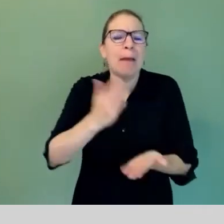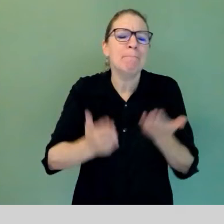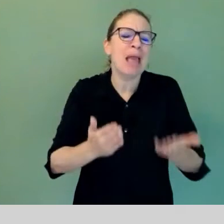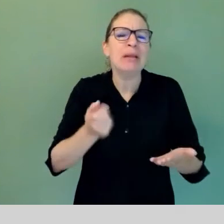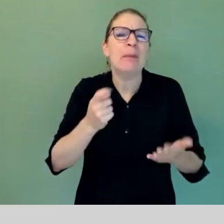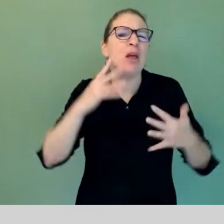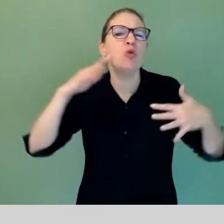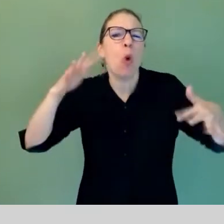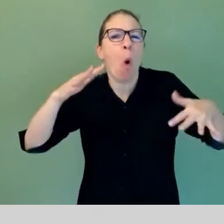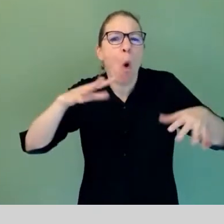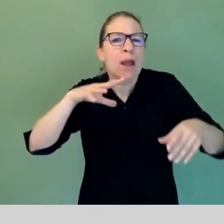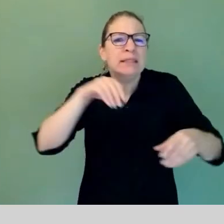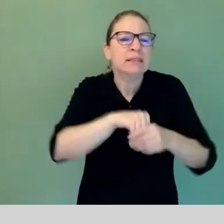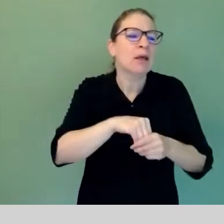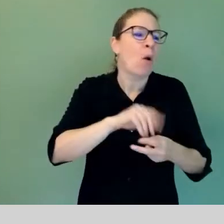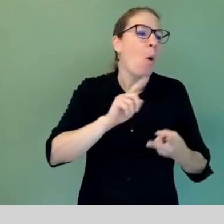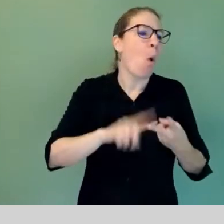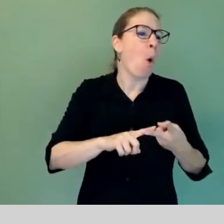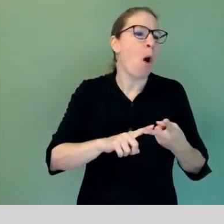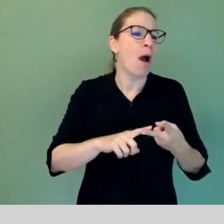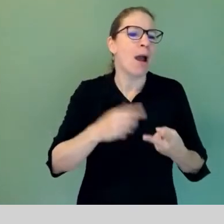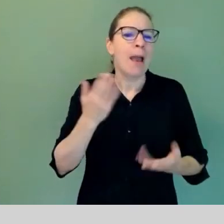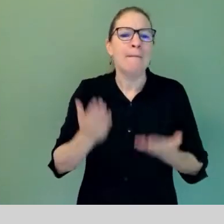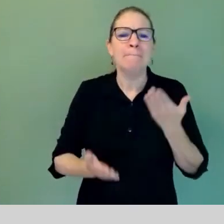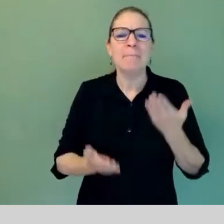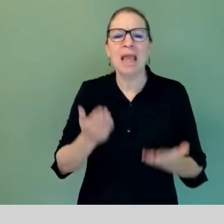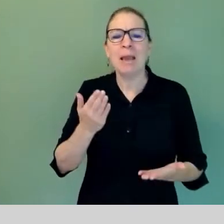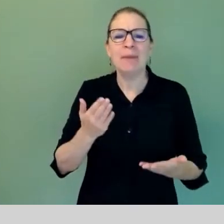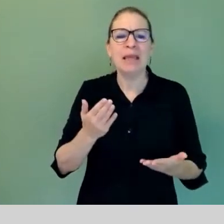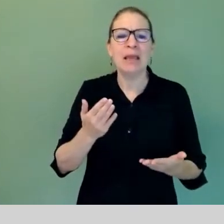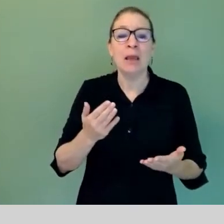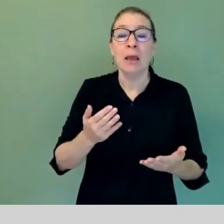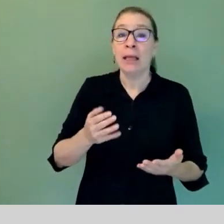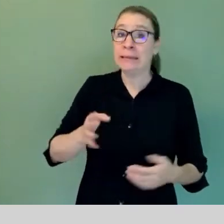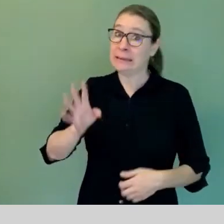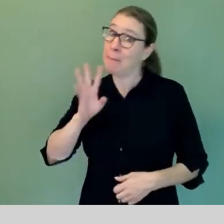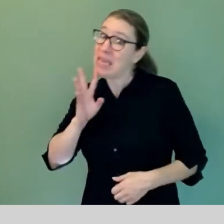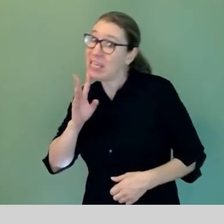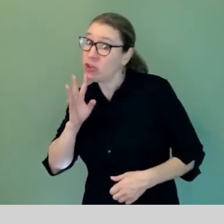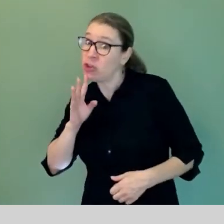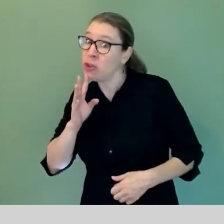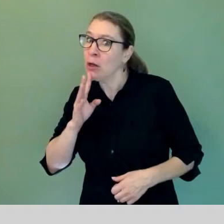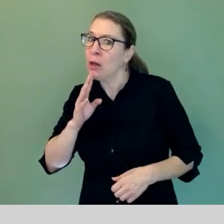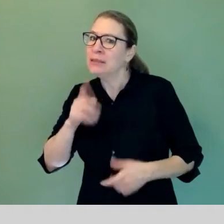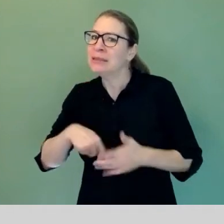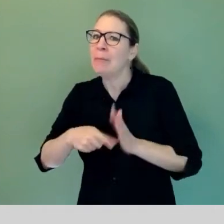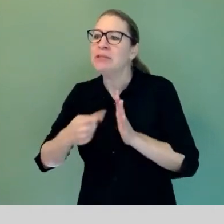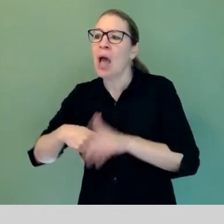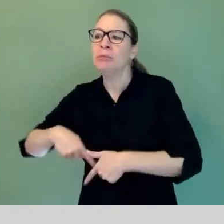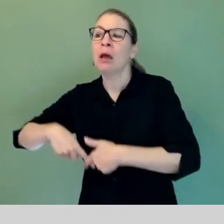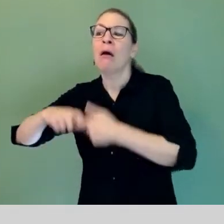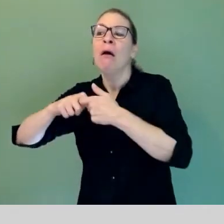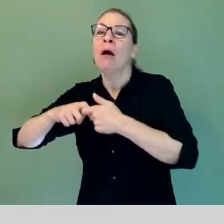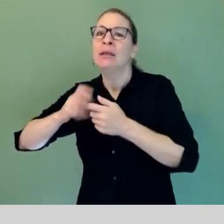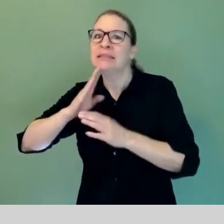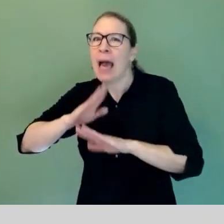your audio is a little bit noisy or your component is, let's say speech, and you have a lot of silence, you know,